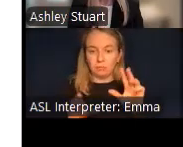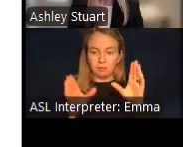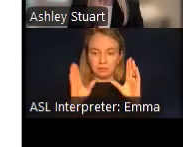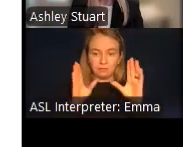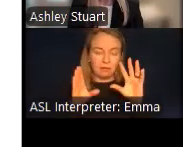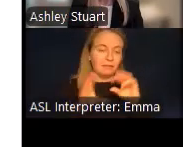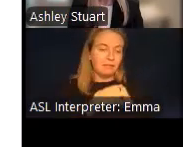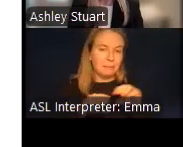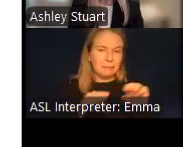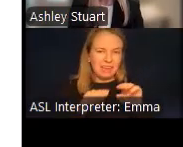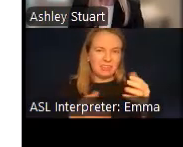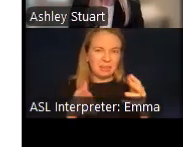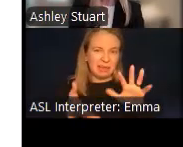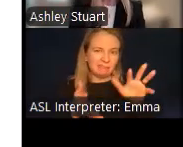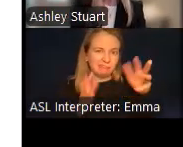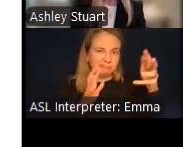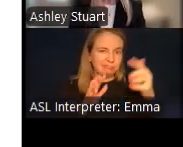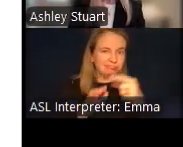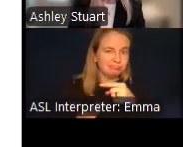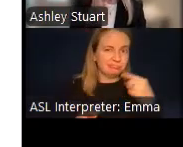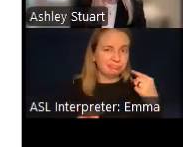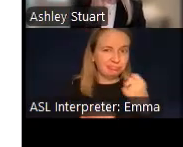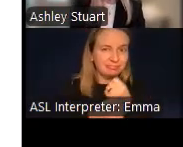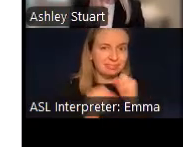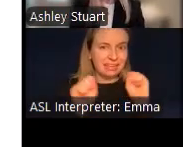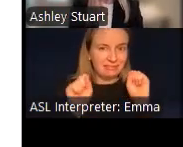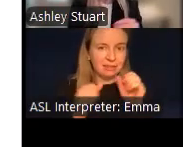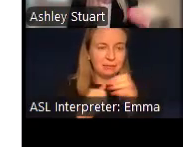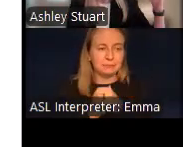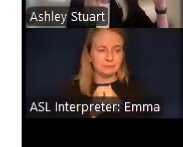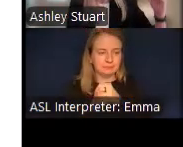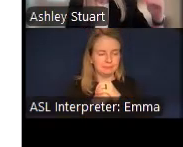put their safety at risk, and then especially for kids who